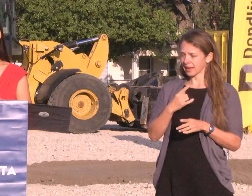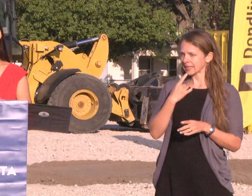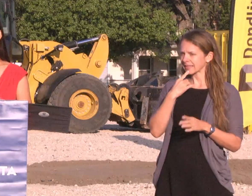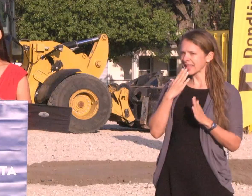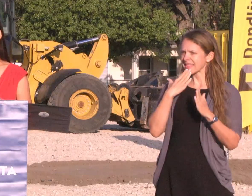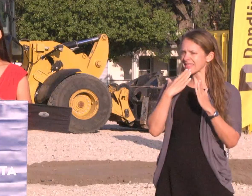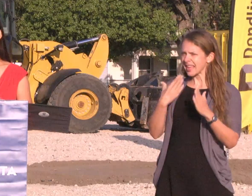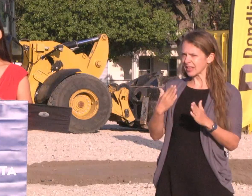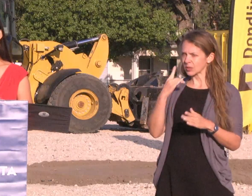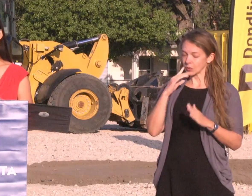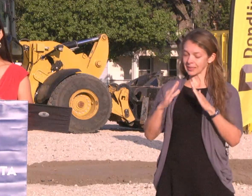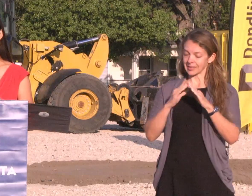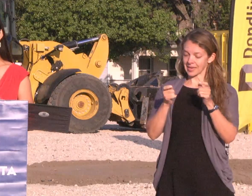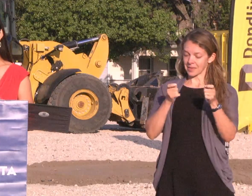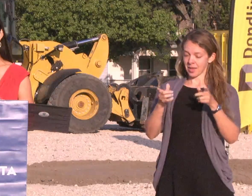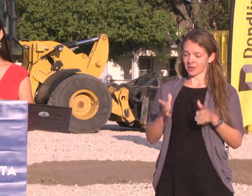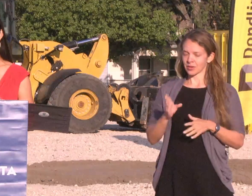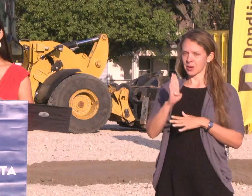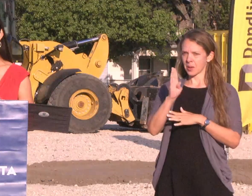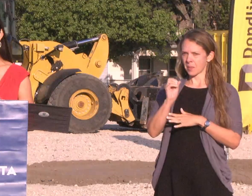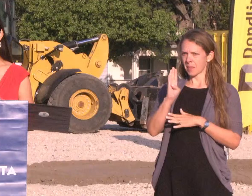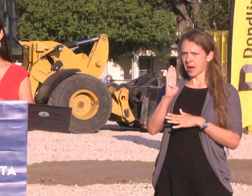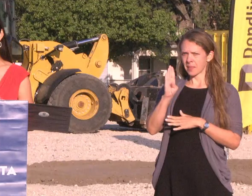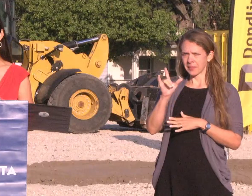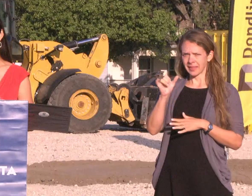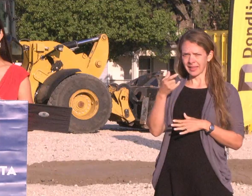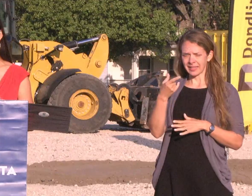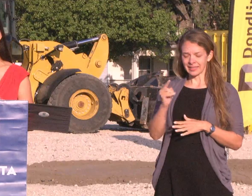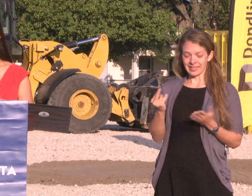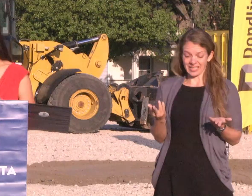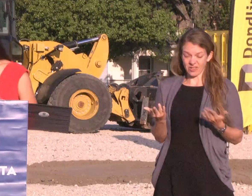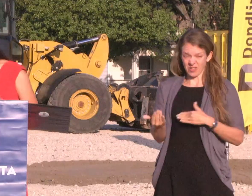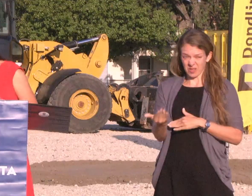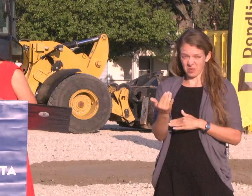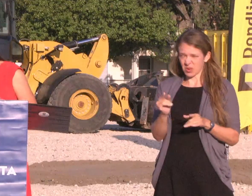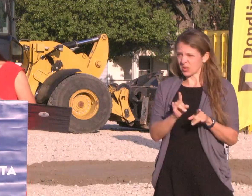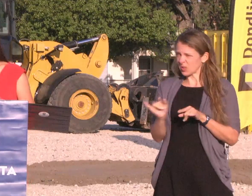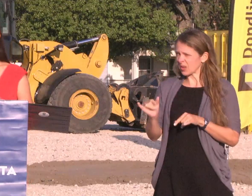to city manager Bob Leighton who is here this morning as well and I know it keeps cutting out